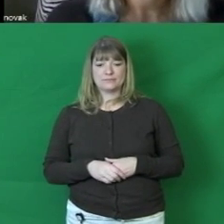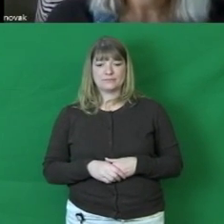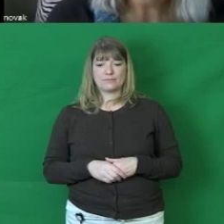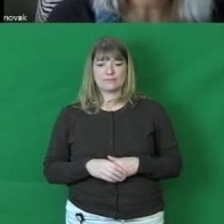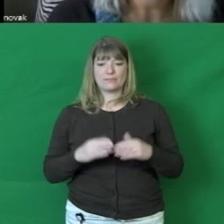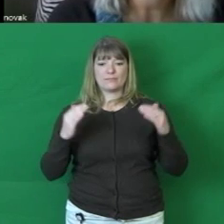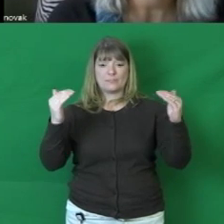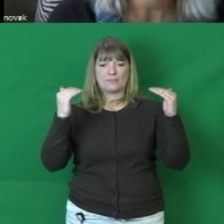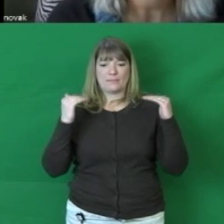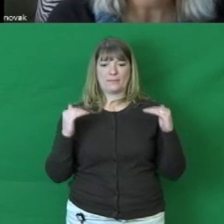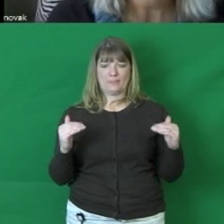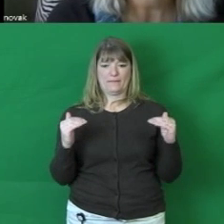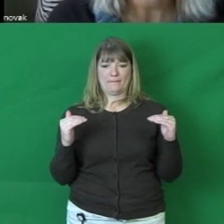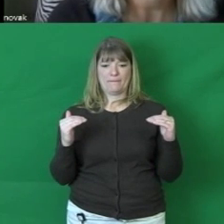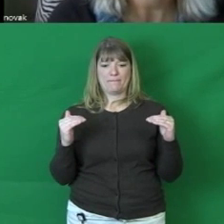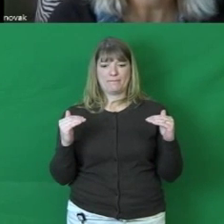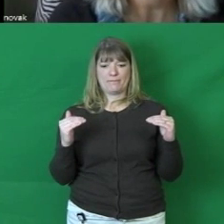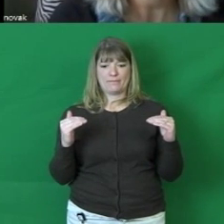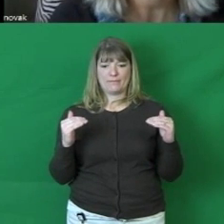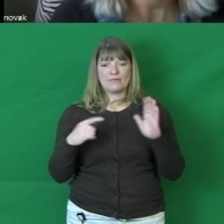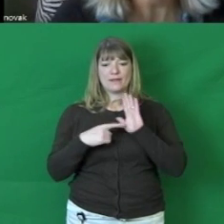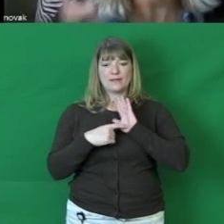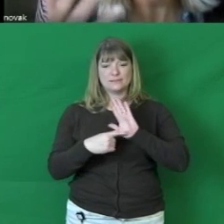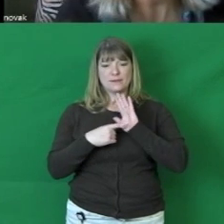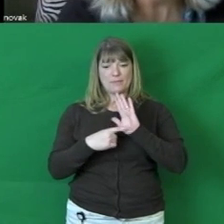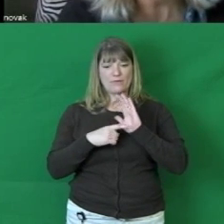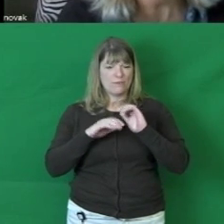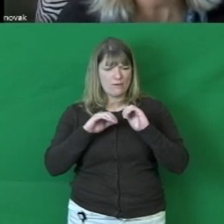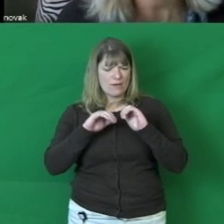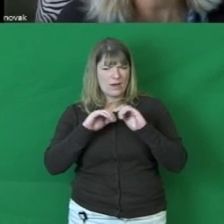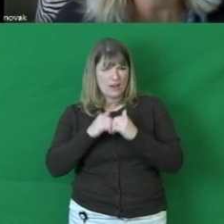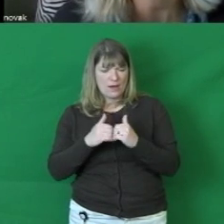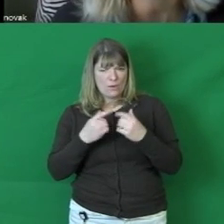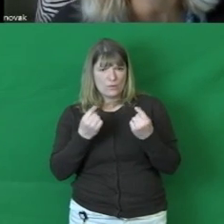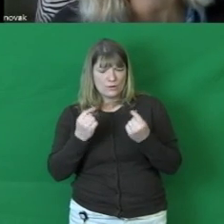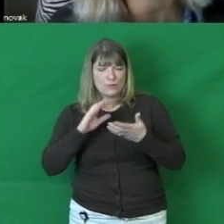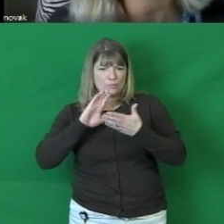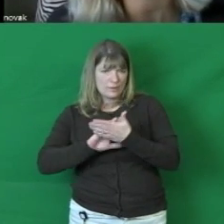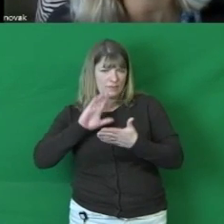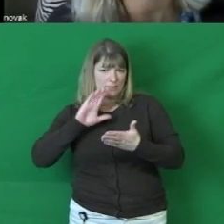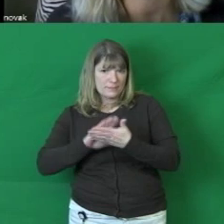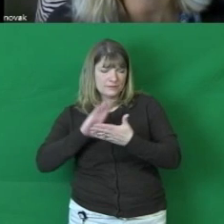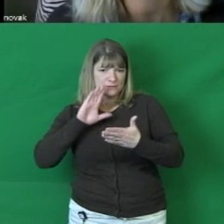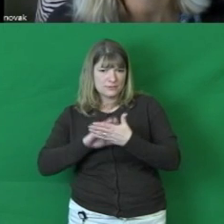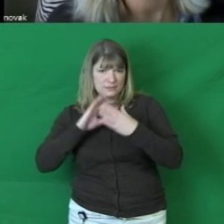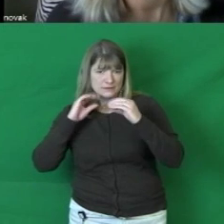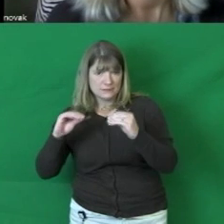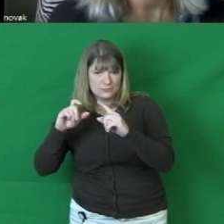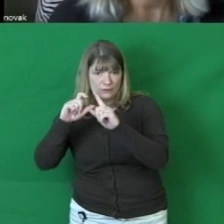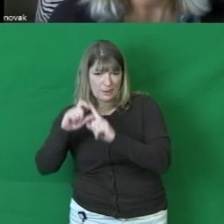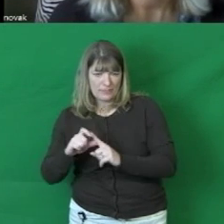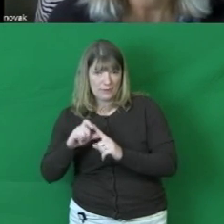In this next clip that I'm going to show. It's an example of how I use rhythmic chant to teach